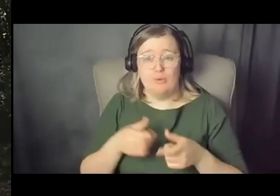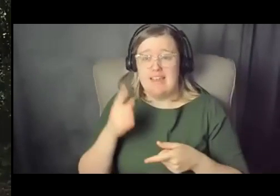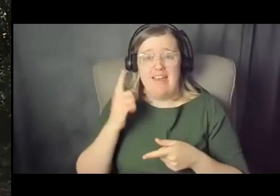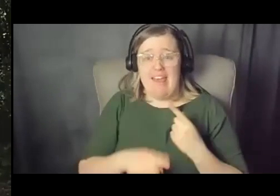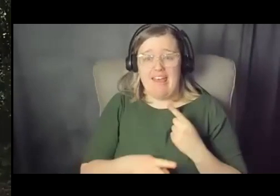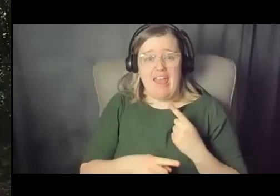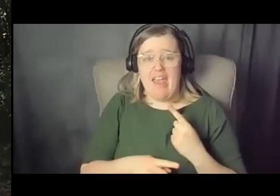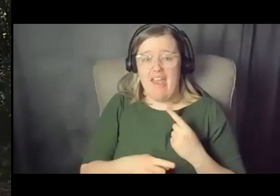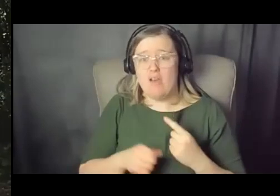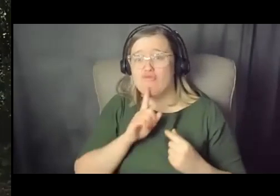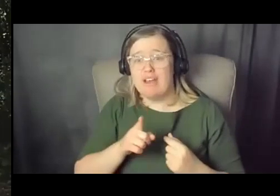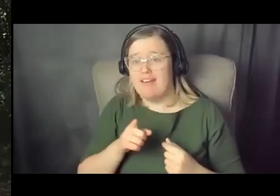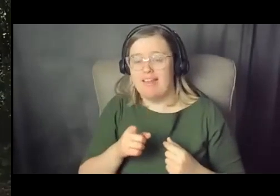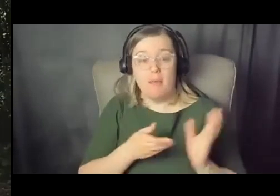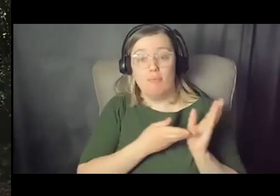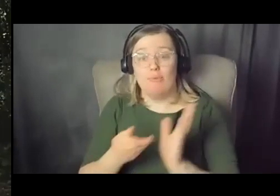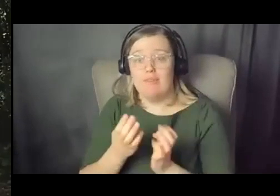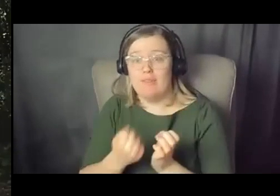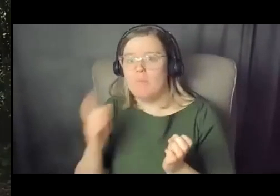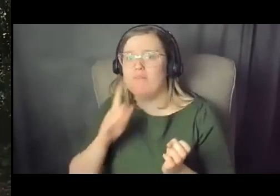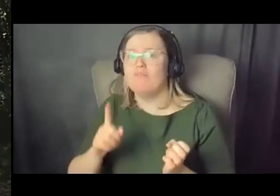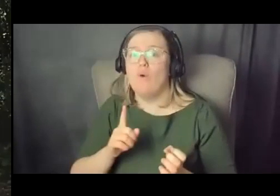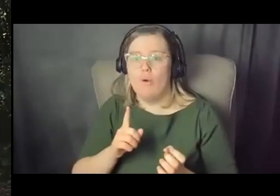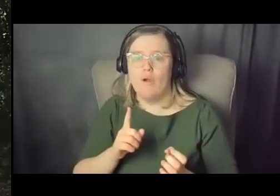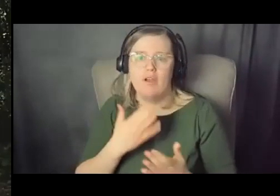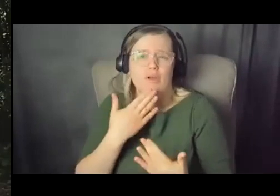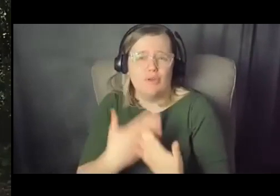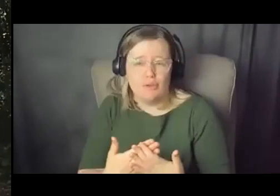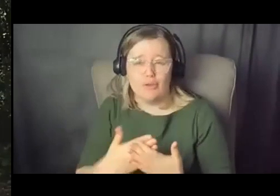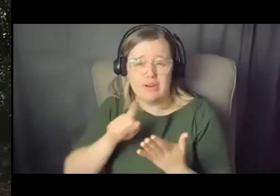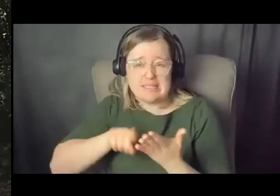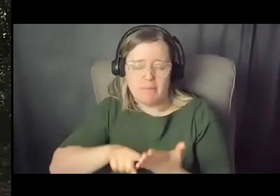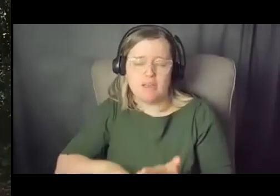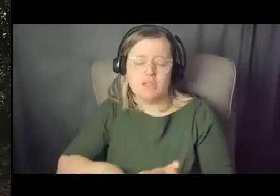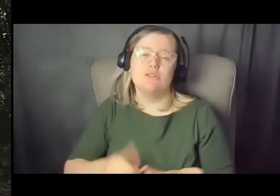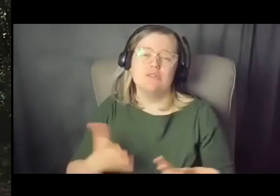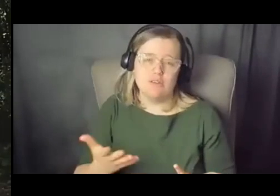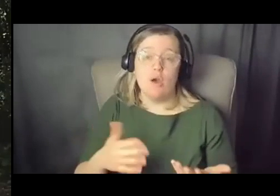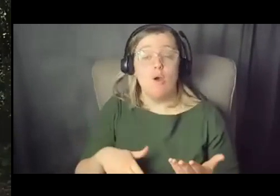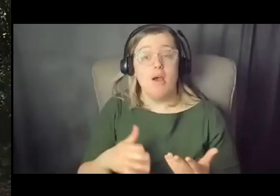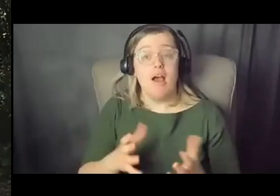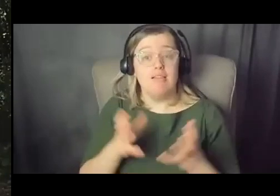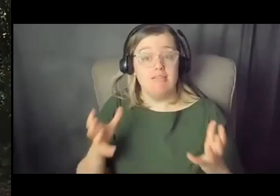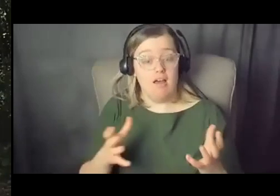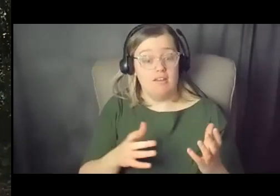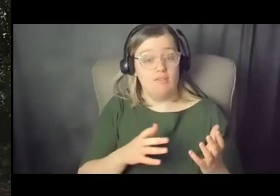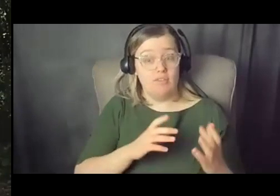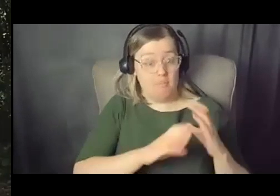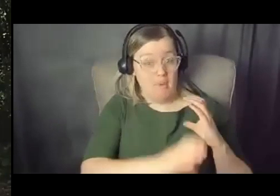decent pipe inspections. That connection will still remain there. So we are removing much of the active pipe away from Coal